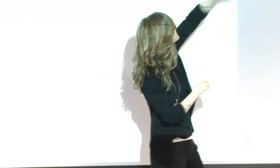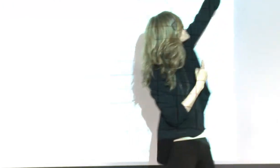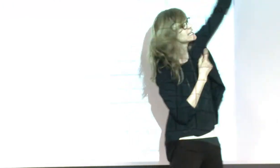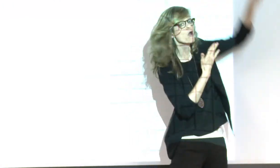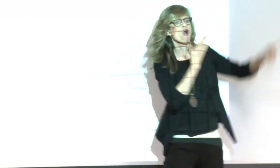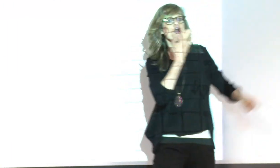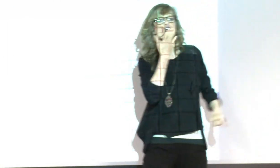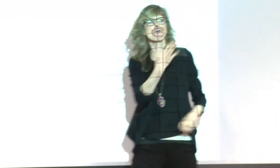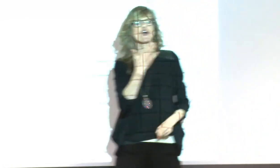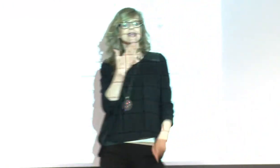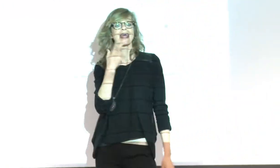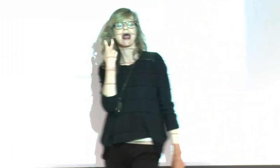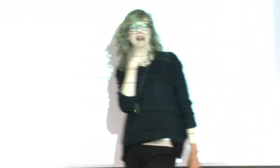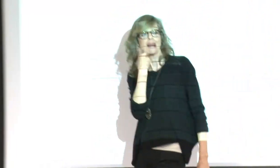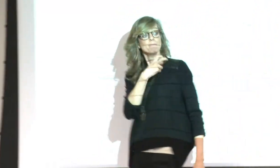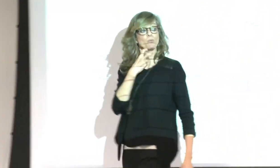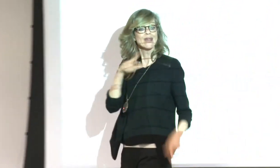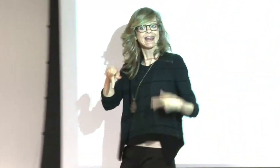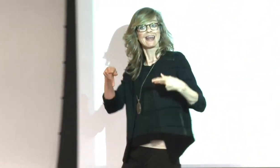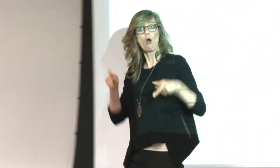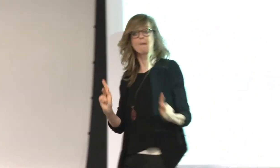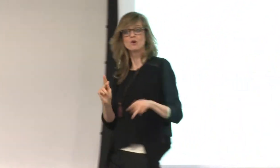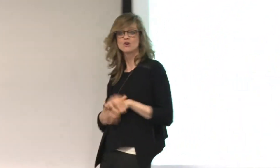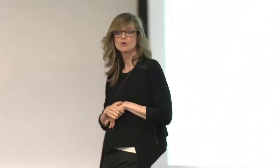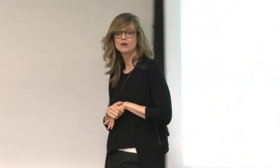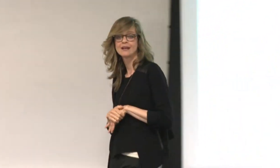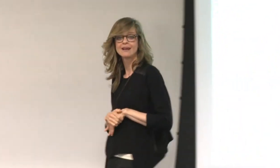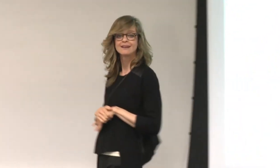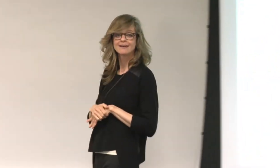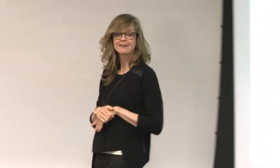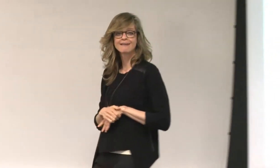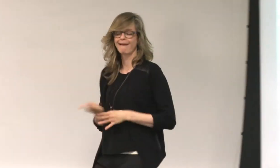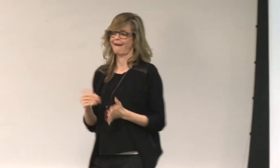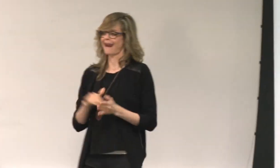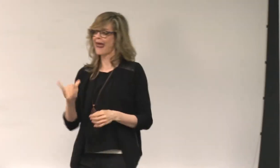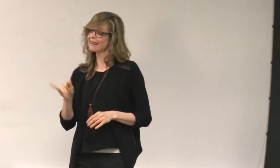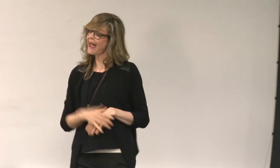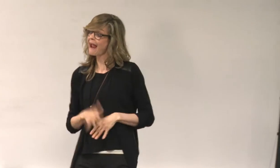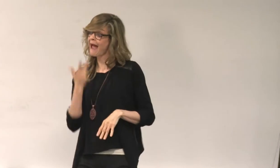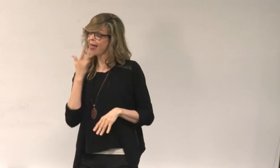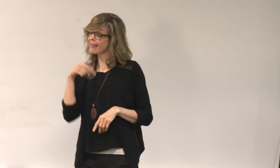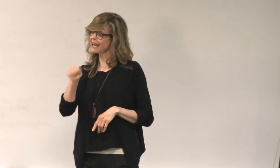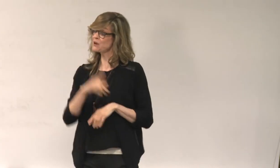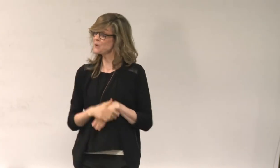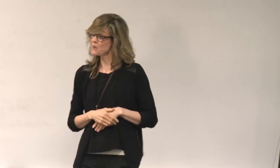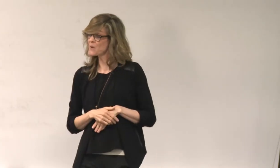AND THEN YOU CAN SEE GOOD LIPREADING OPPORTUNITIES, AND THEY AGAIN TOLD ME, "LUCKY YOU."